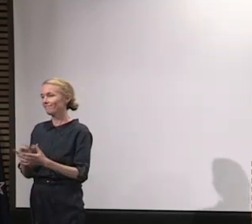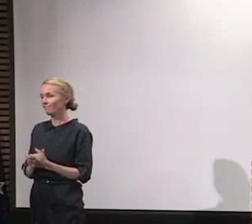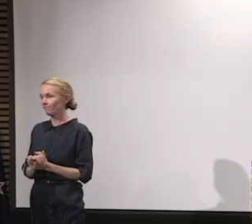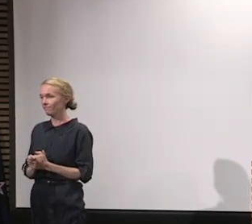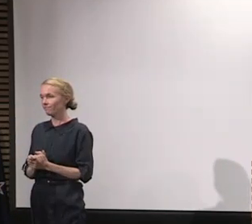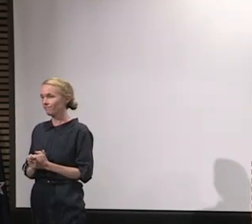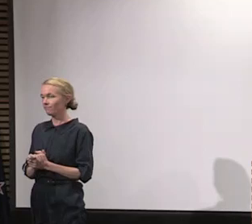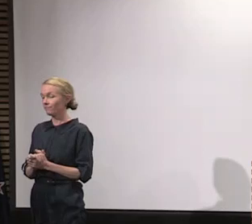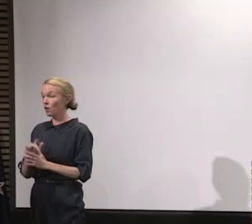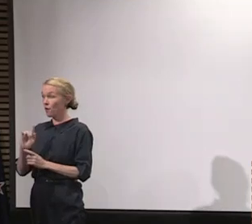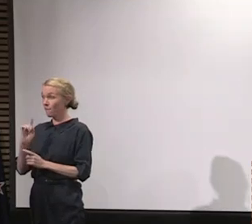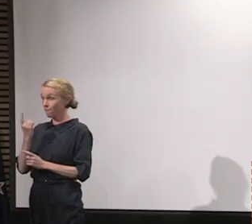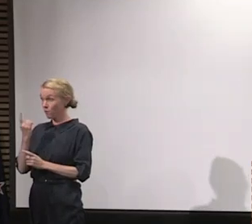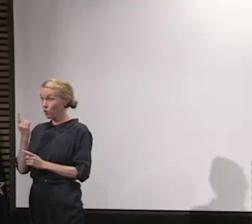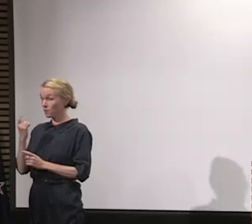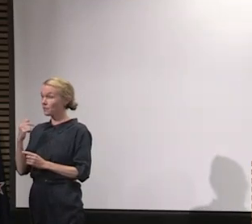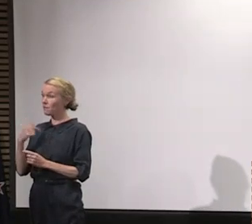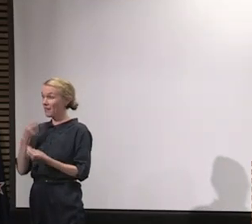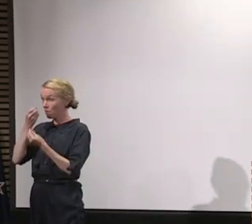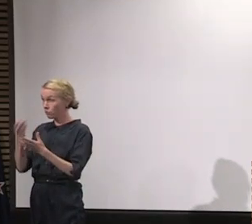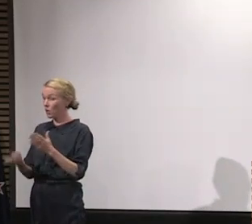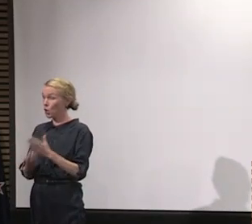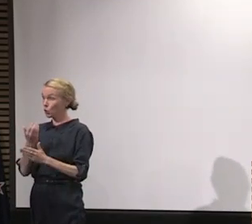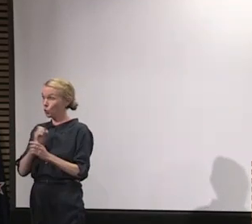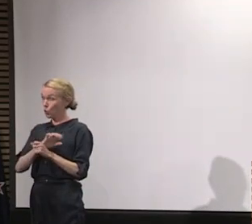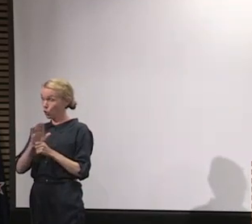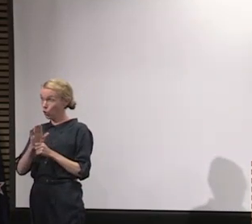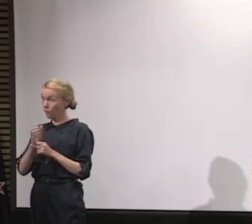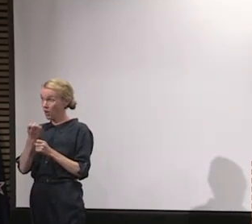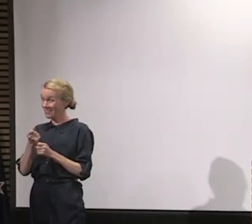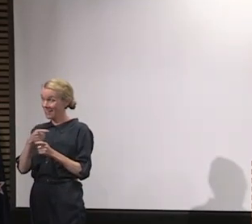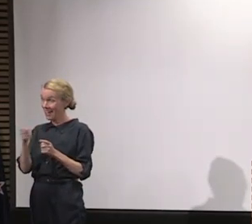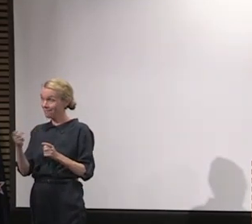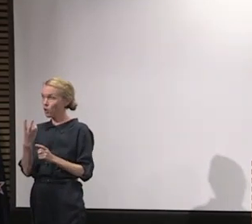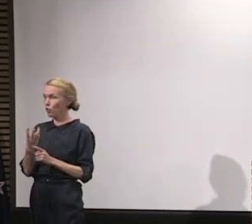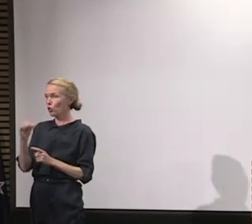Kia Ora kotou katoa. Welcome to today's media briefing. So I